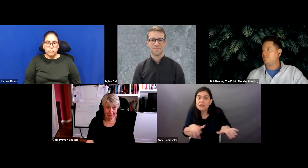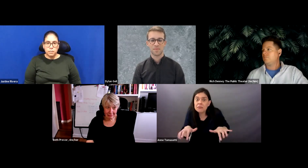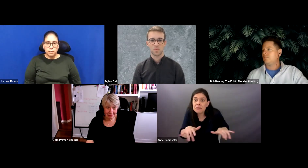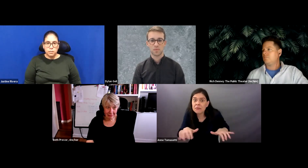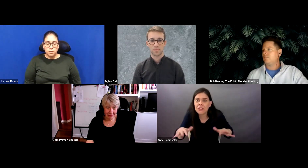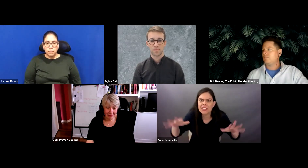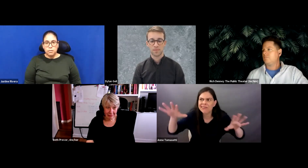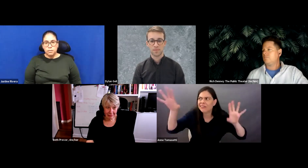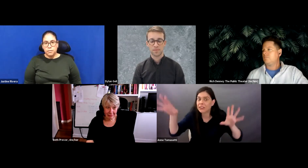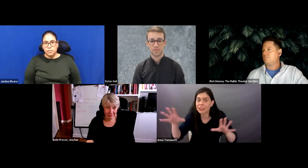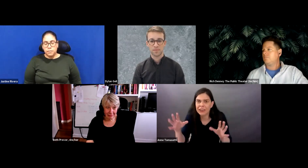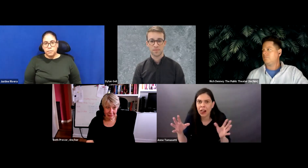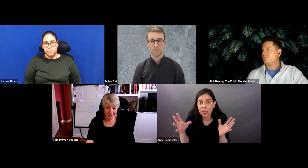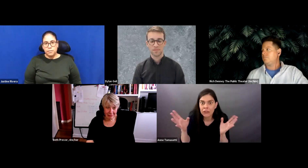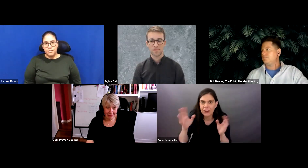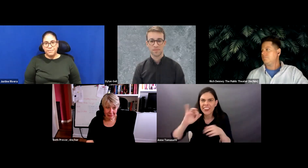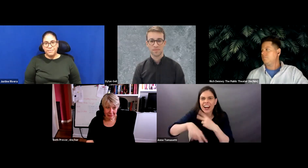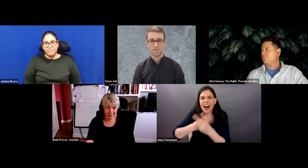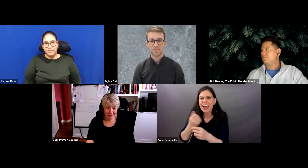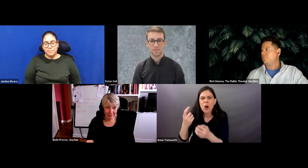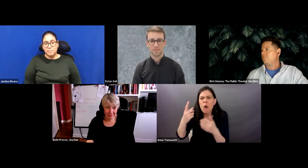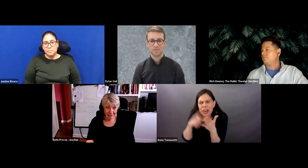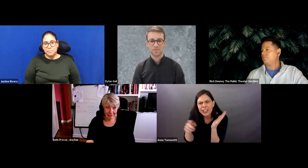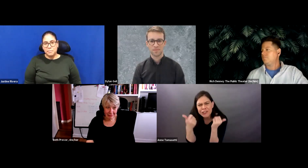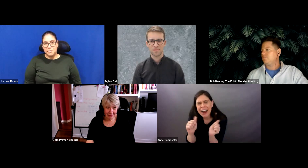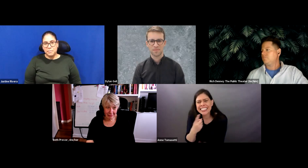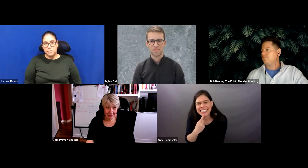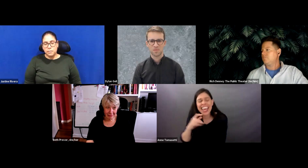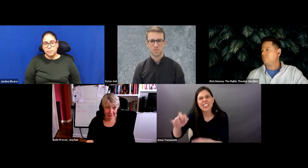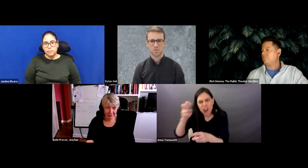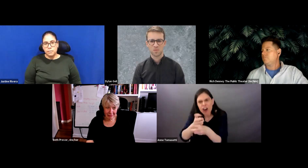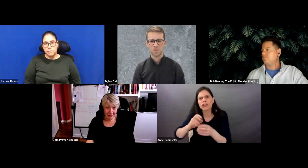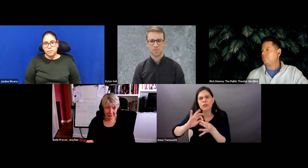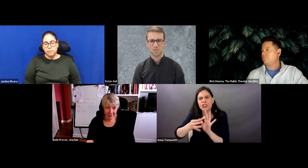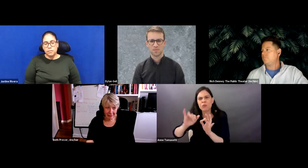was just a song, just a song at the end. So we were trying to